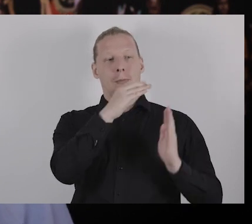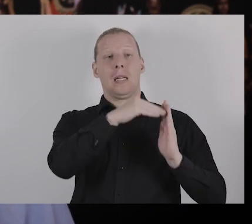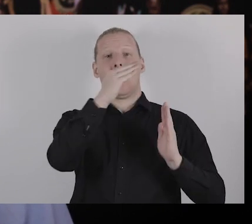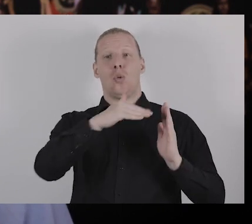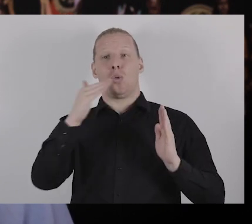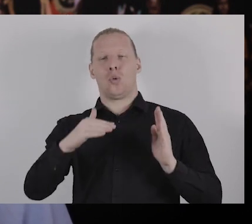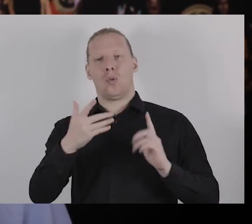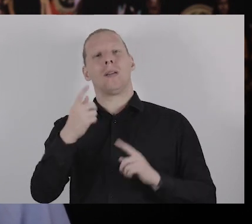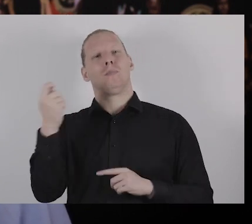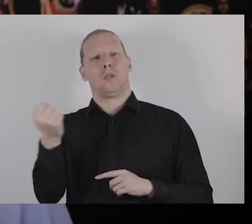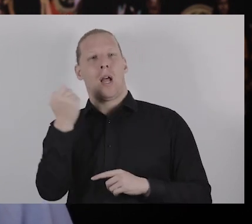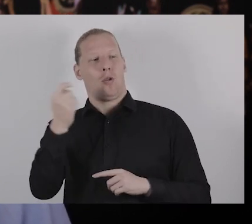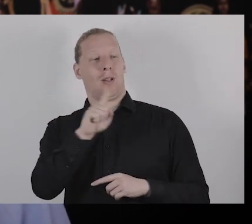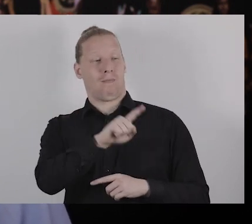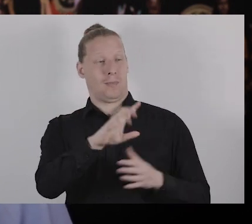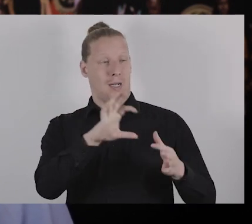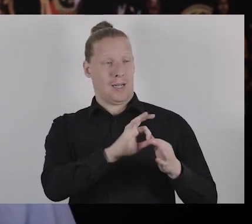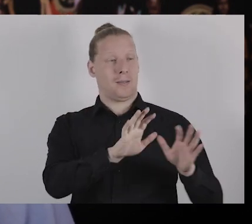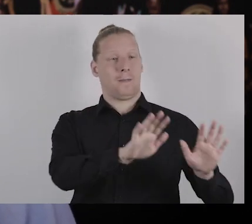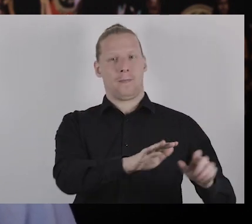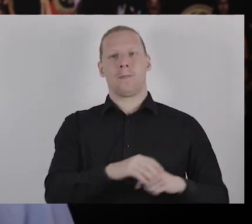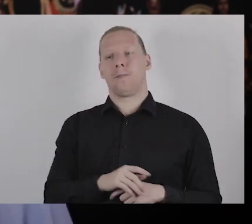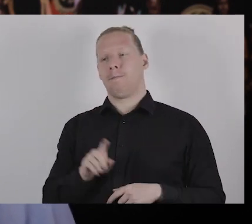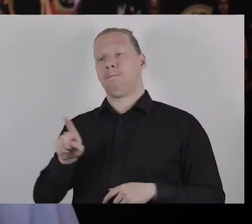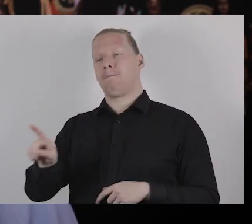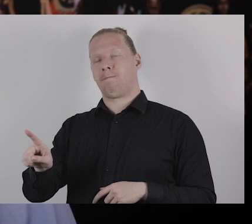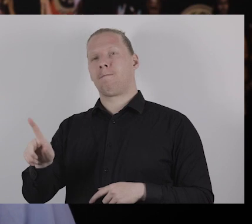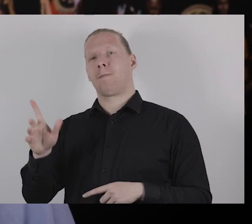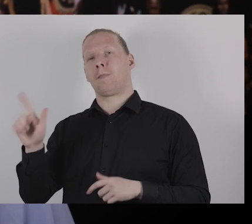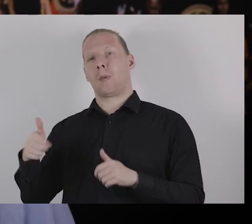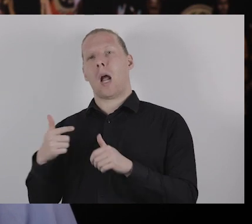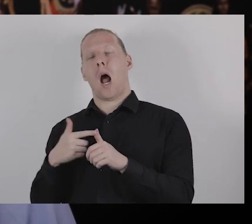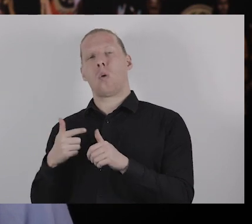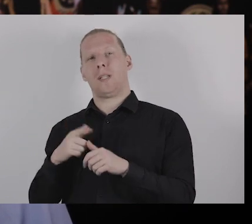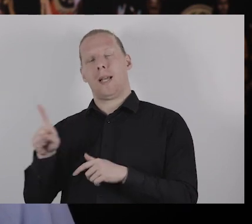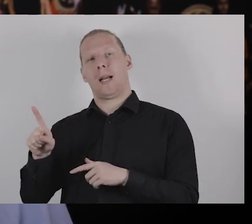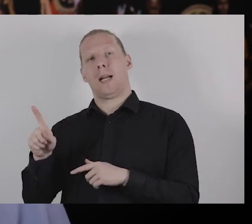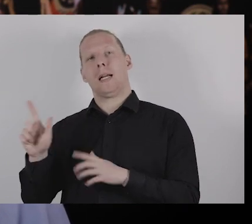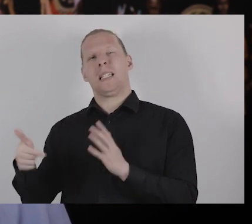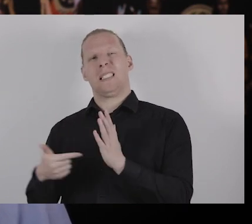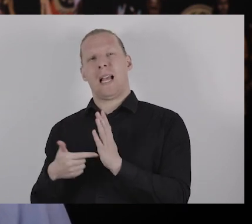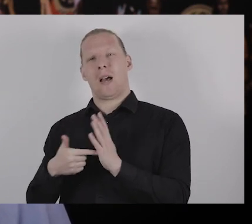He is a descendant of Aotea waka and Te Arawa.